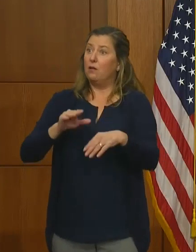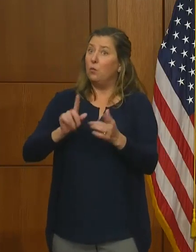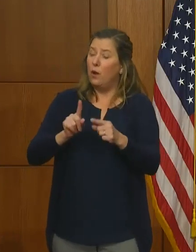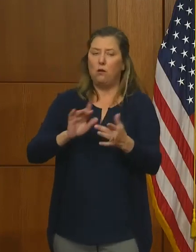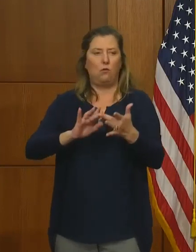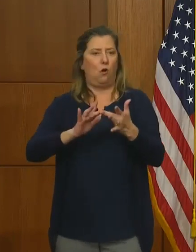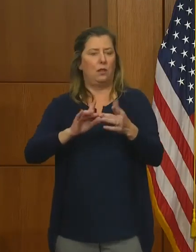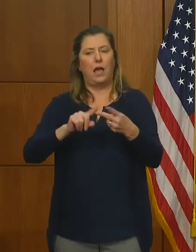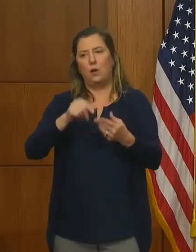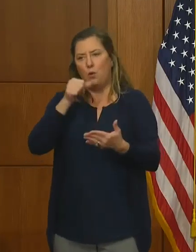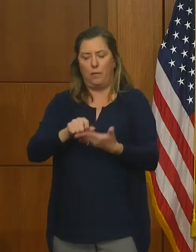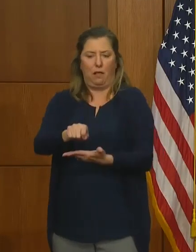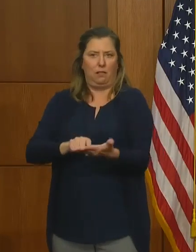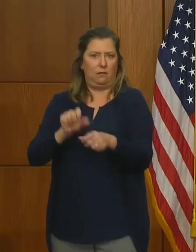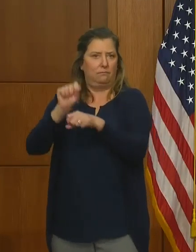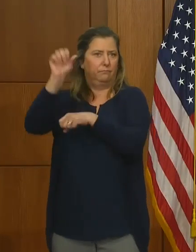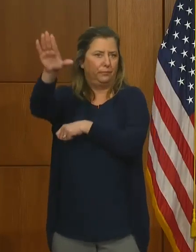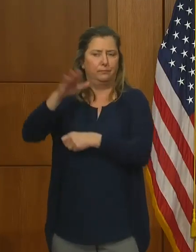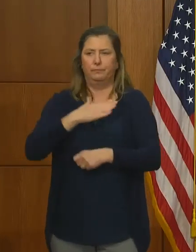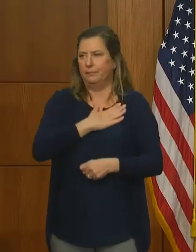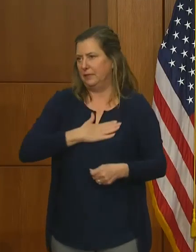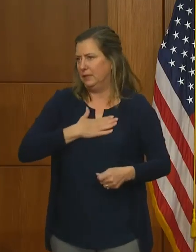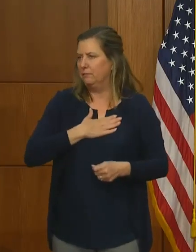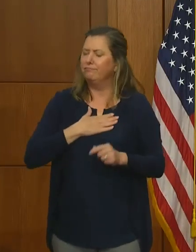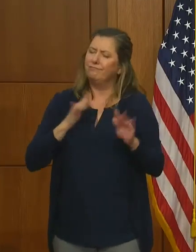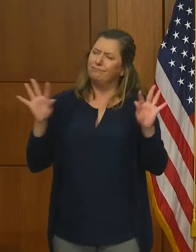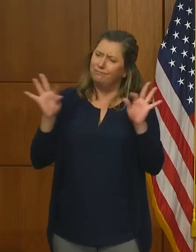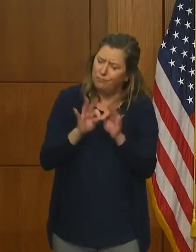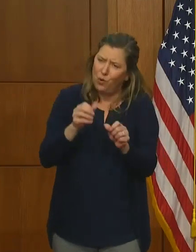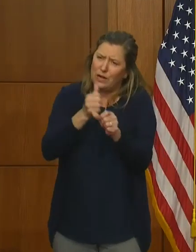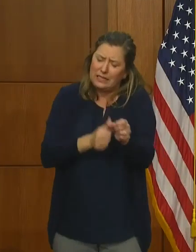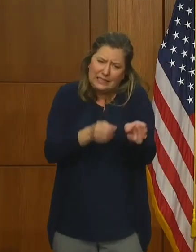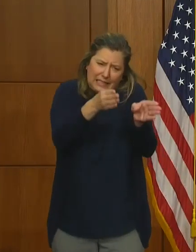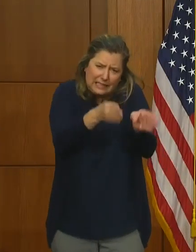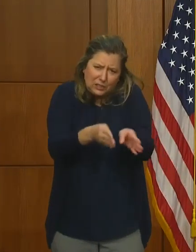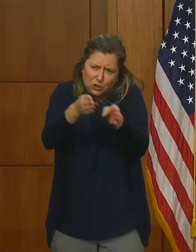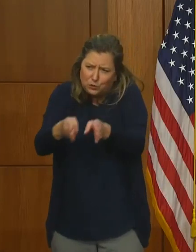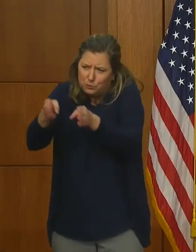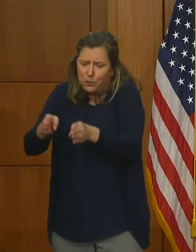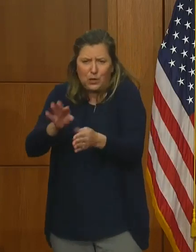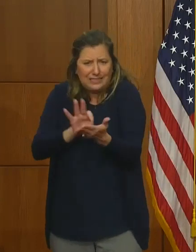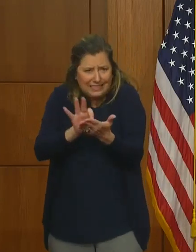GENUINE TO FILL OUT THEIR CENSUS FORMS ONLINE OR THROUGH